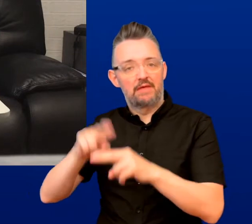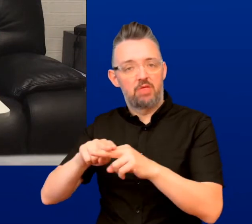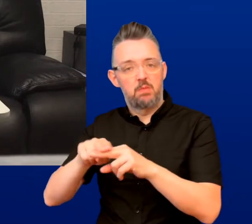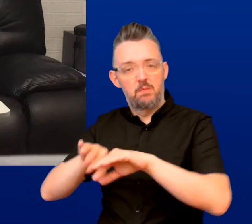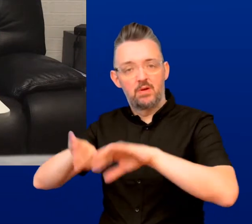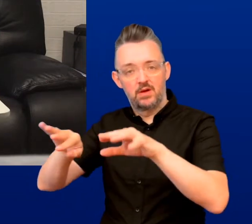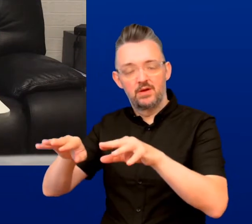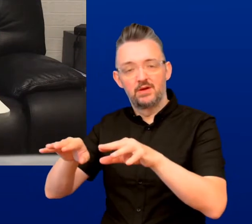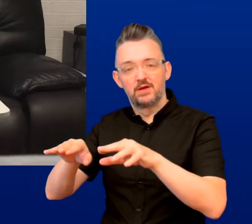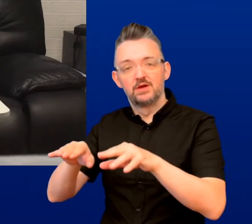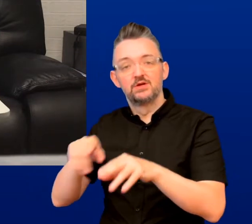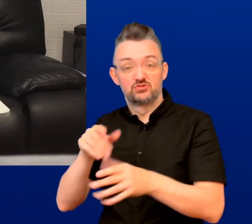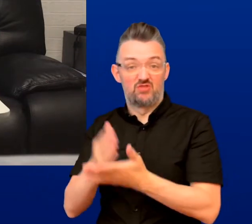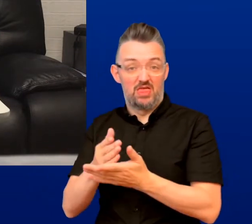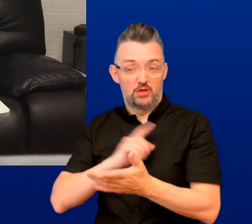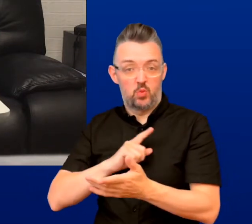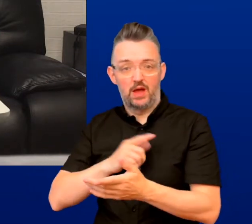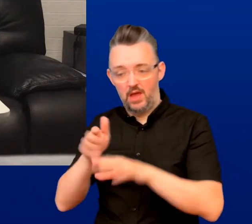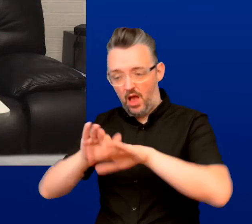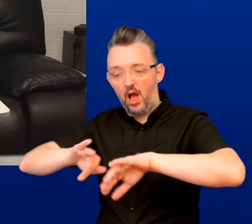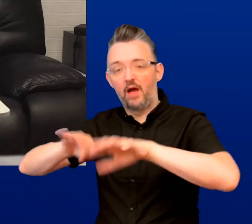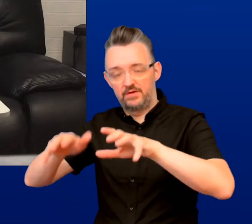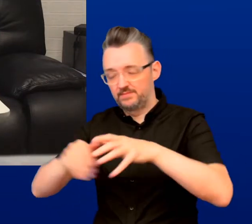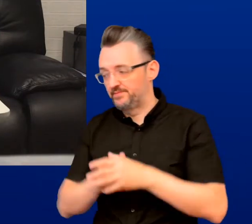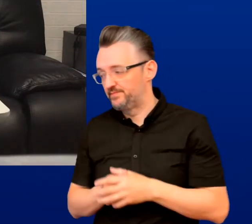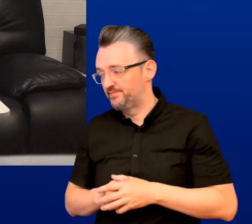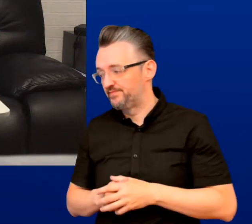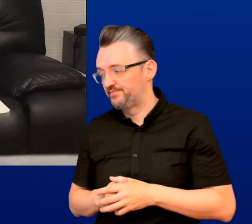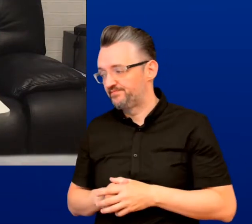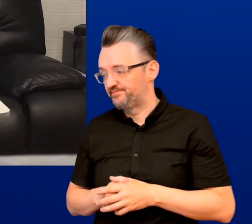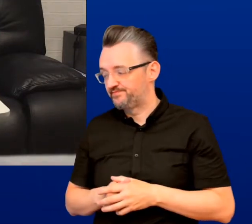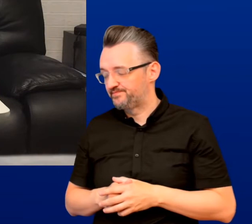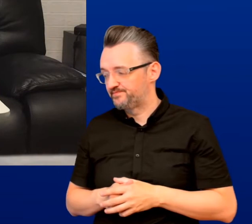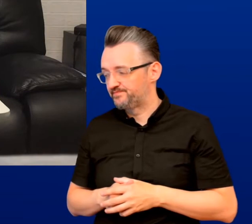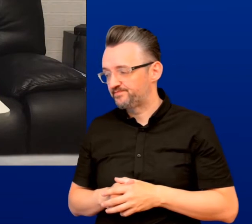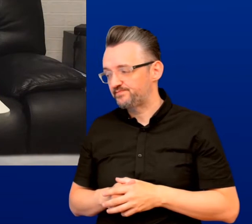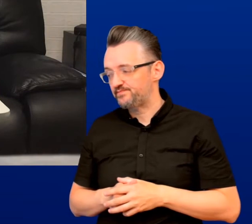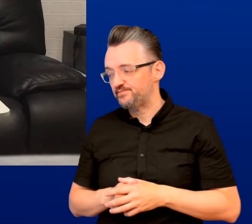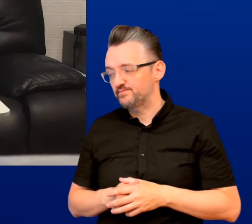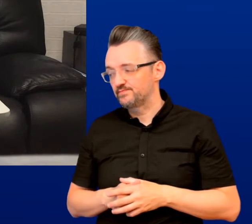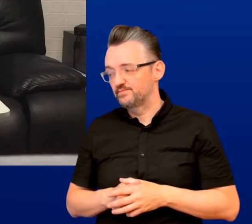You must start from the outside of the bowl